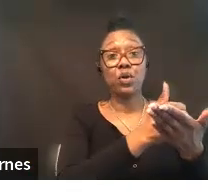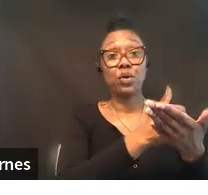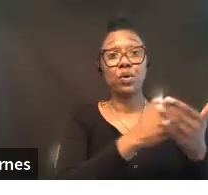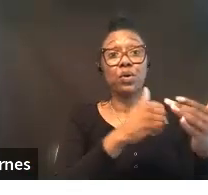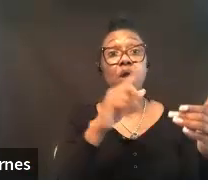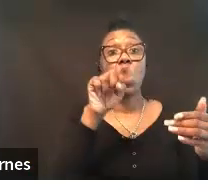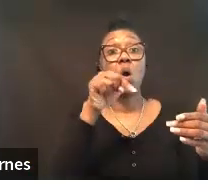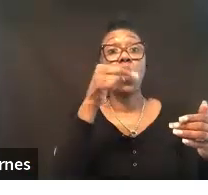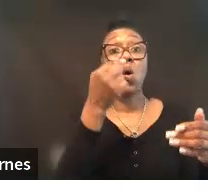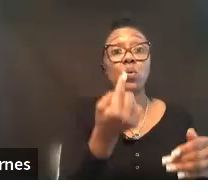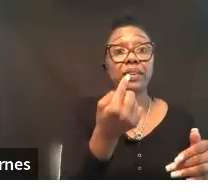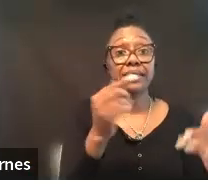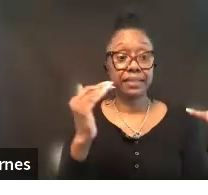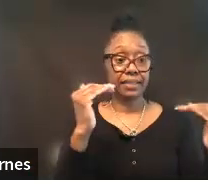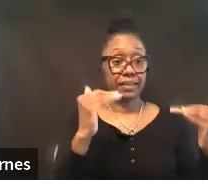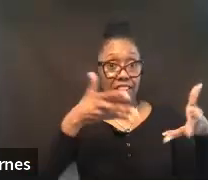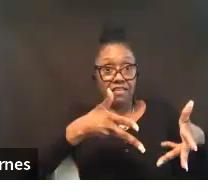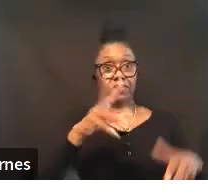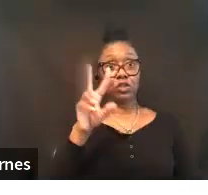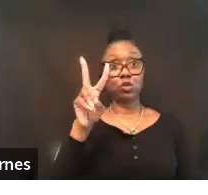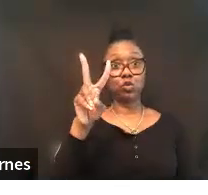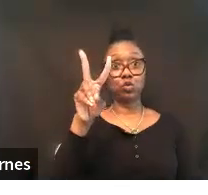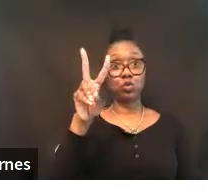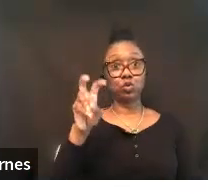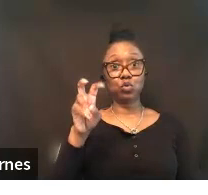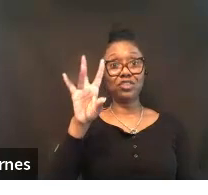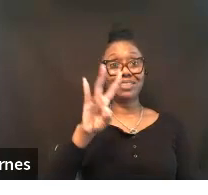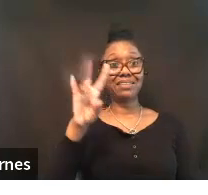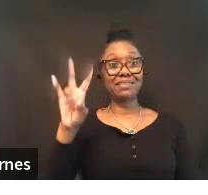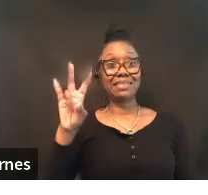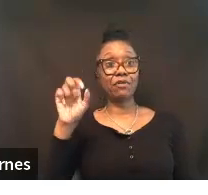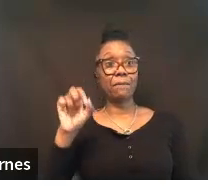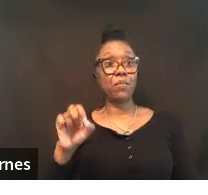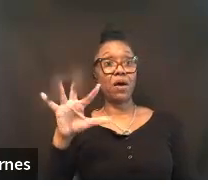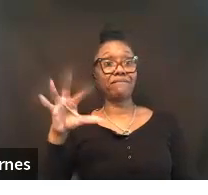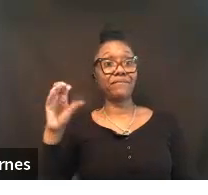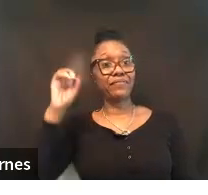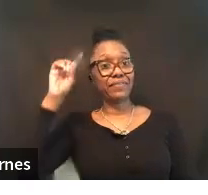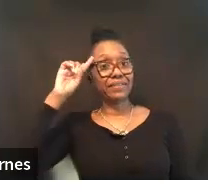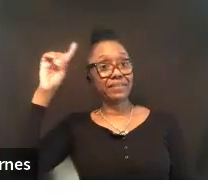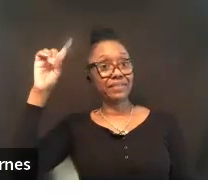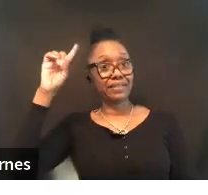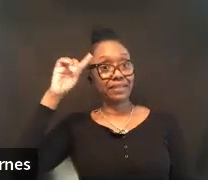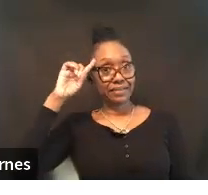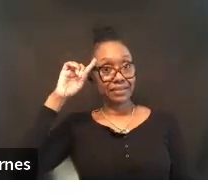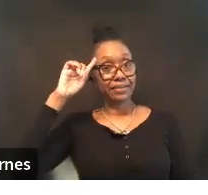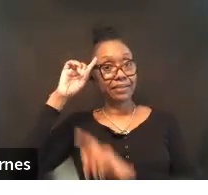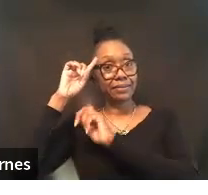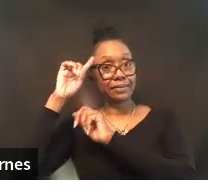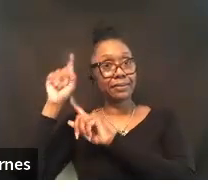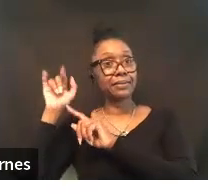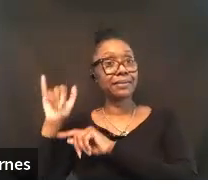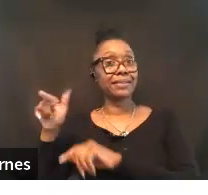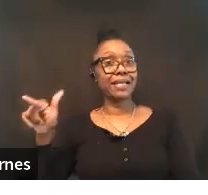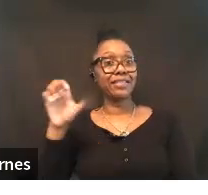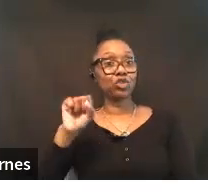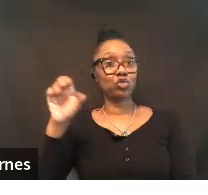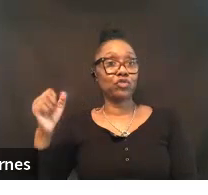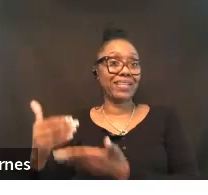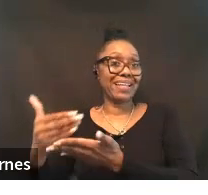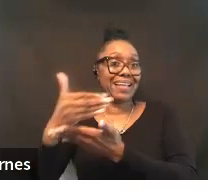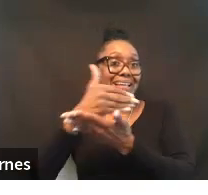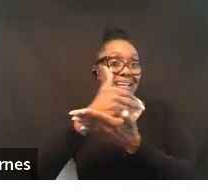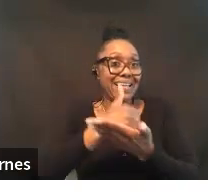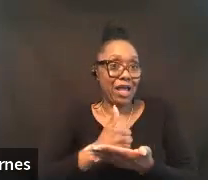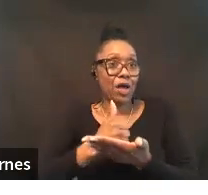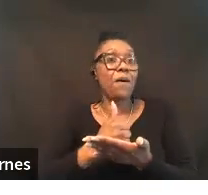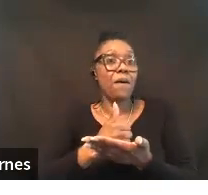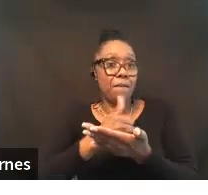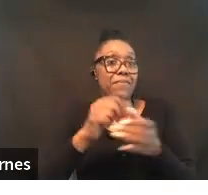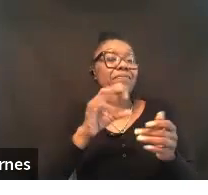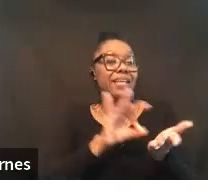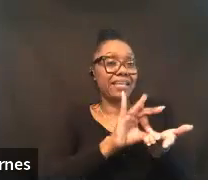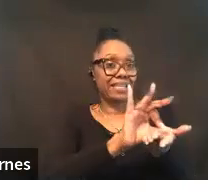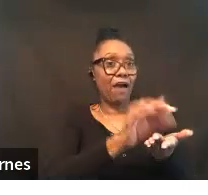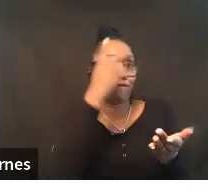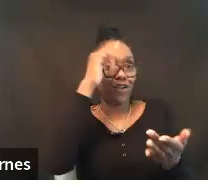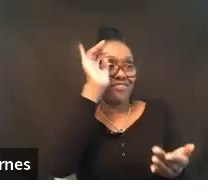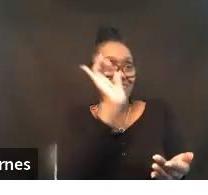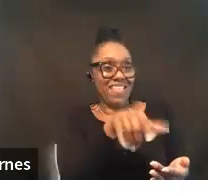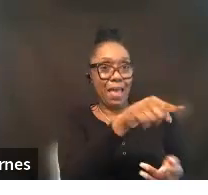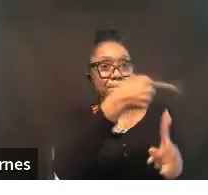Only $277 and 50 cents. Is is assessed by social security for the income that that person earned in this given month.